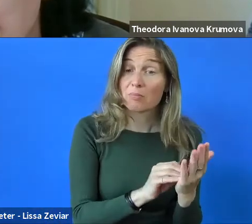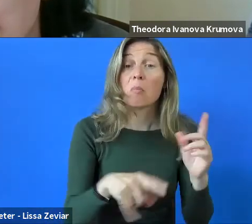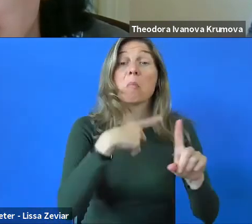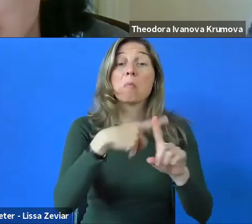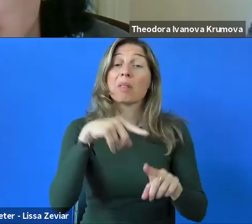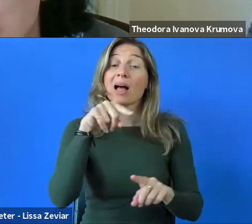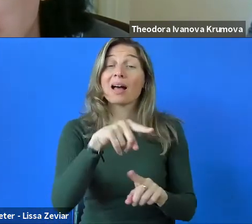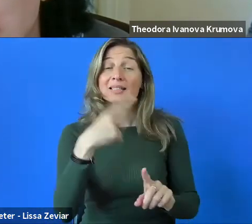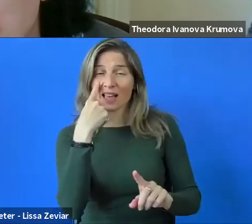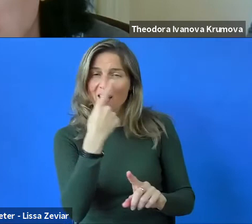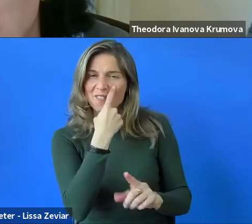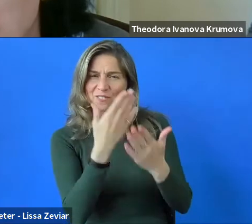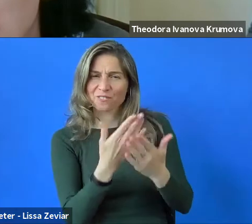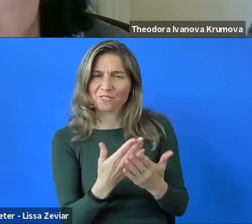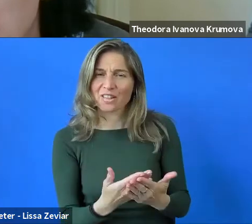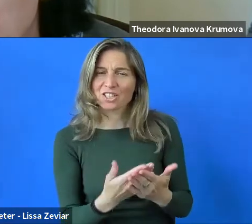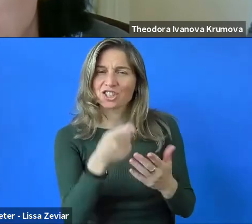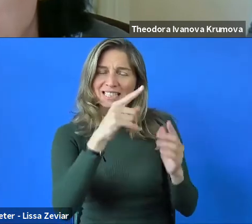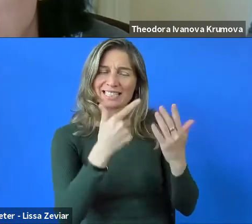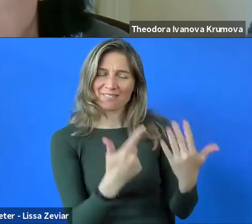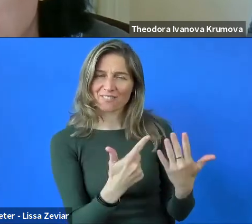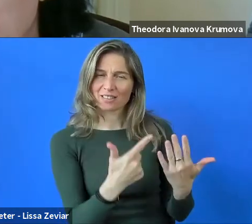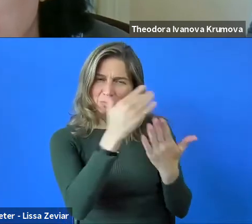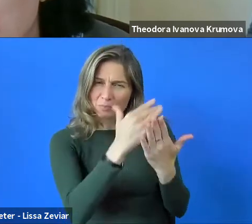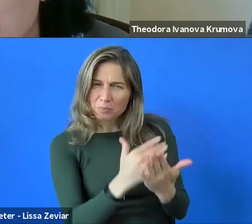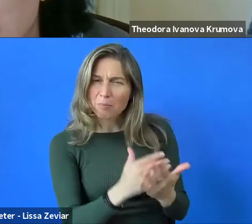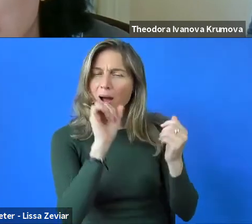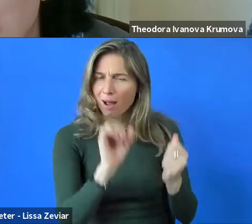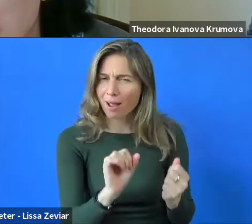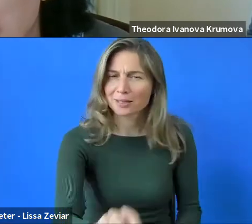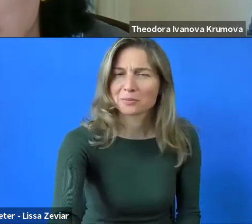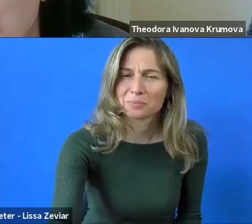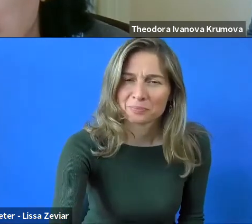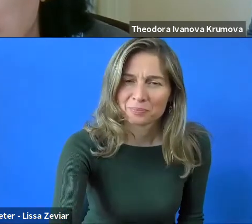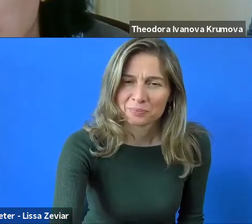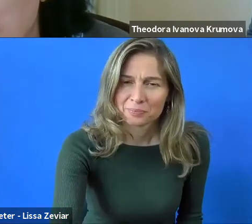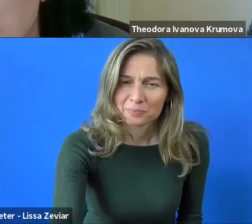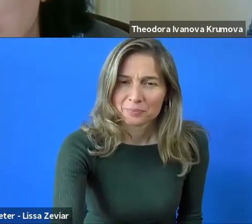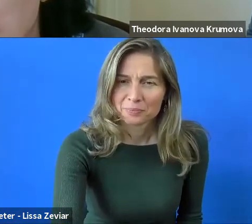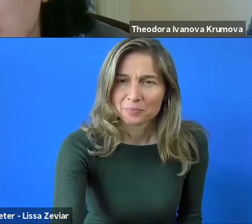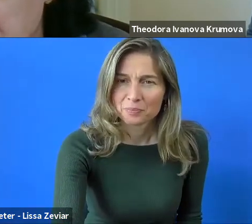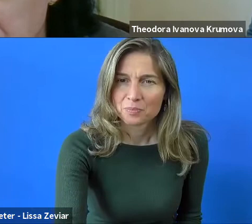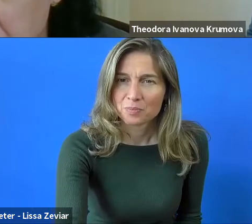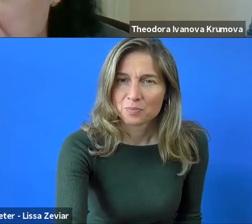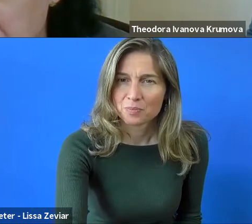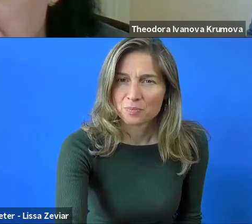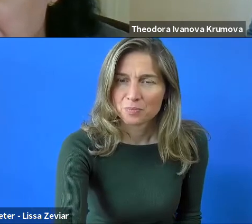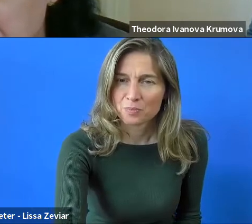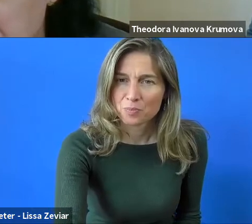which explains in detail also the procedure. Would I have a little bit of time also to talk